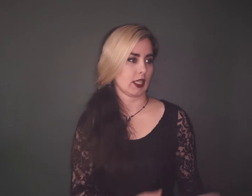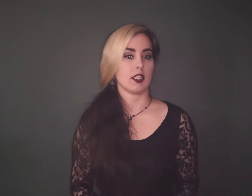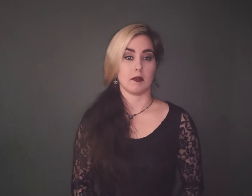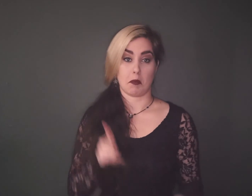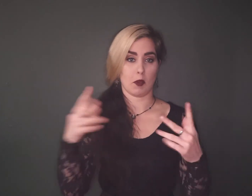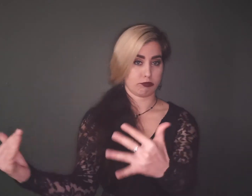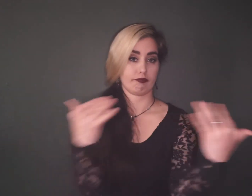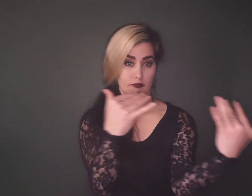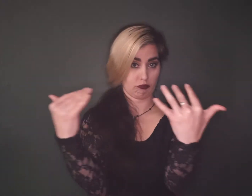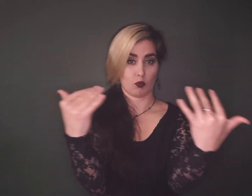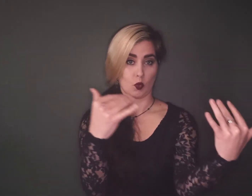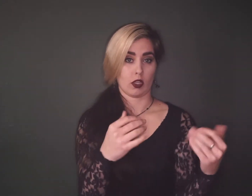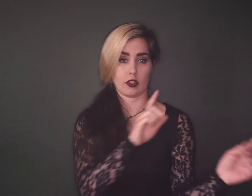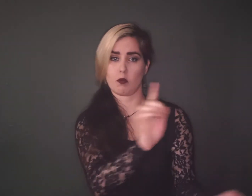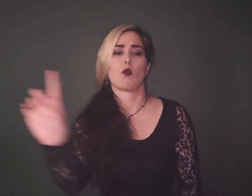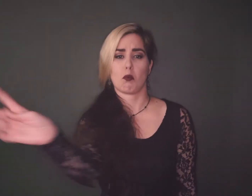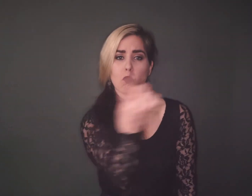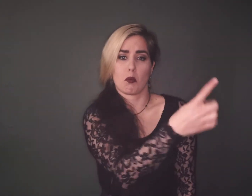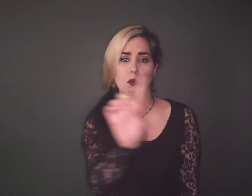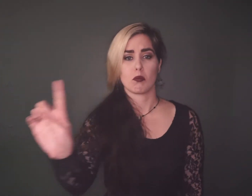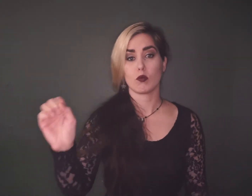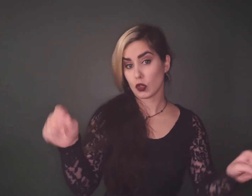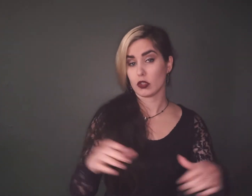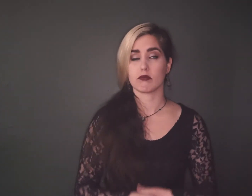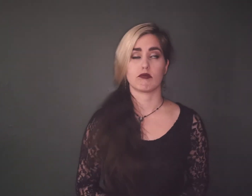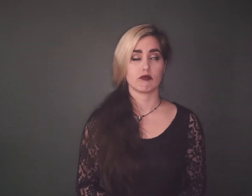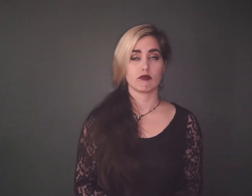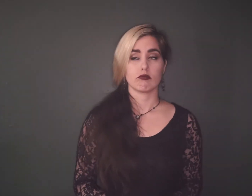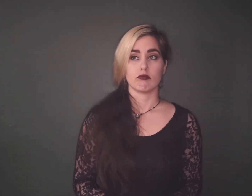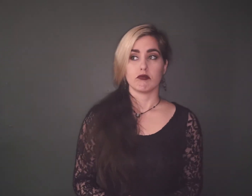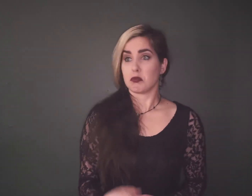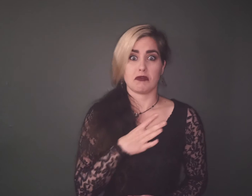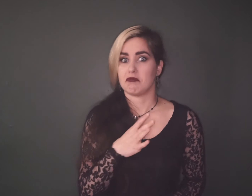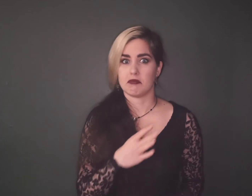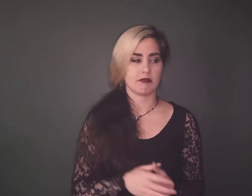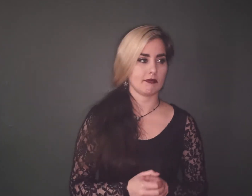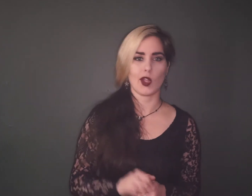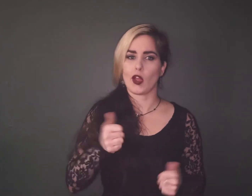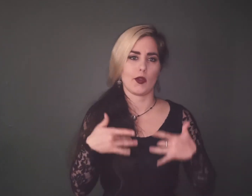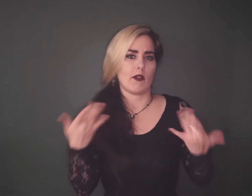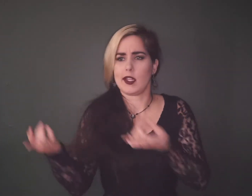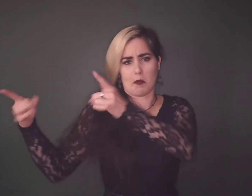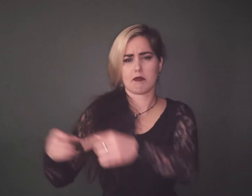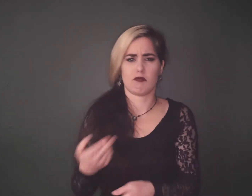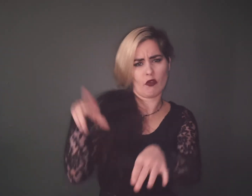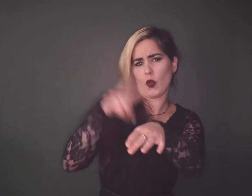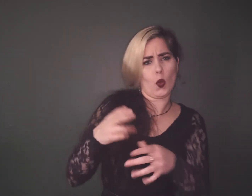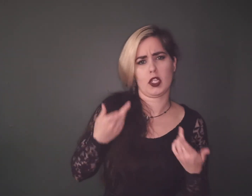The point was people could watch the whole process... ...But easily come and go as well and that was fine. There were other events happening, of course.